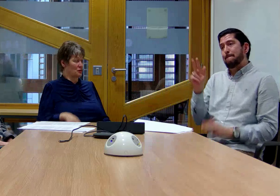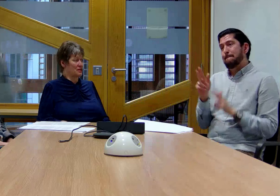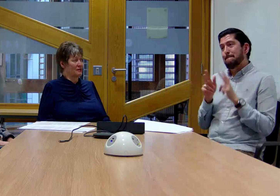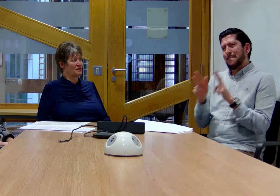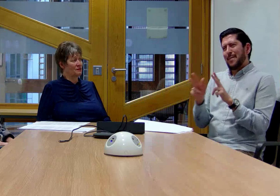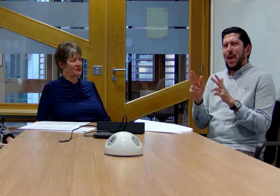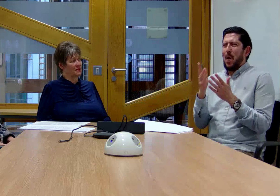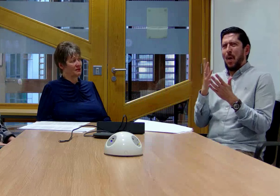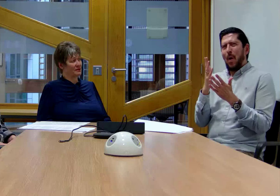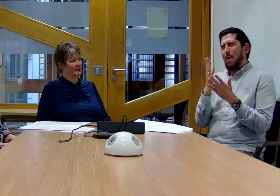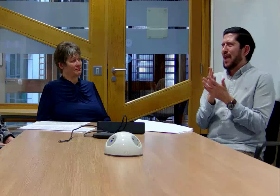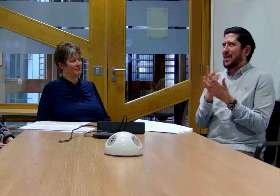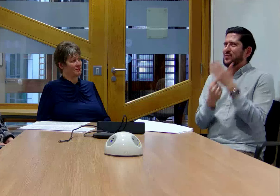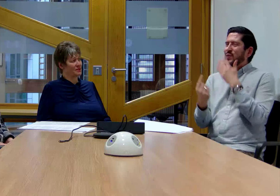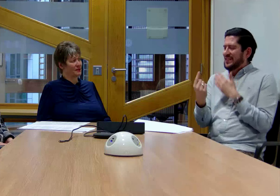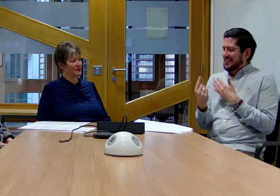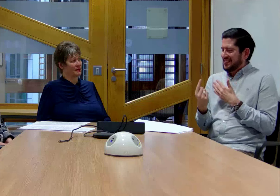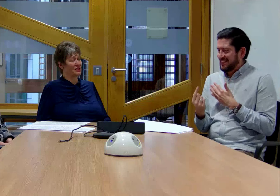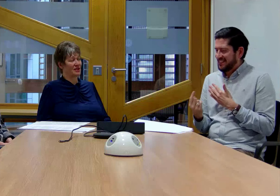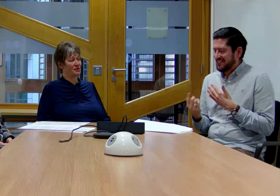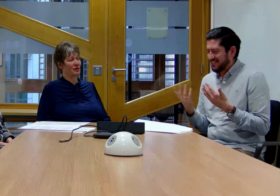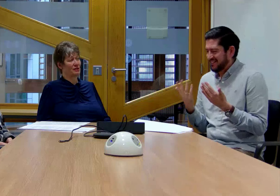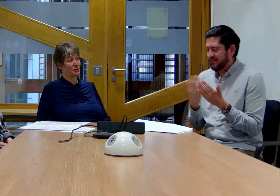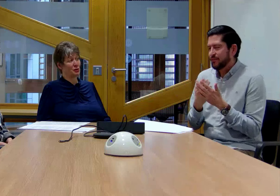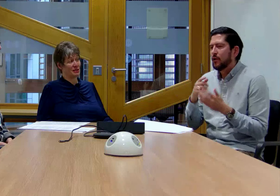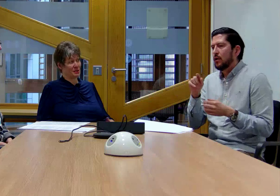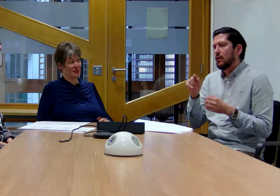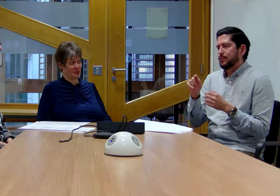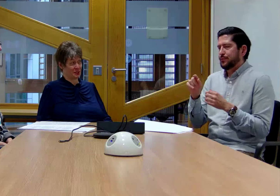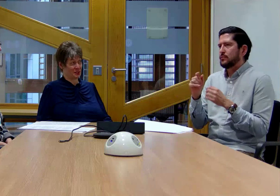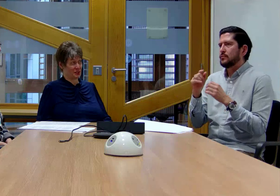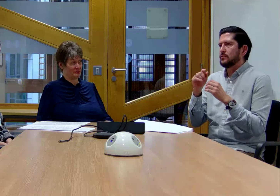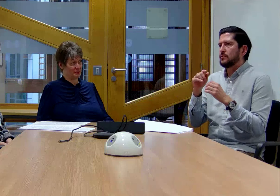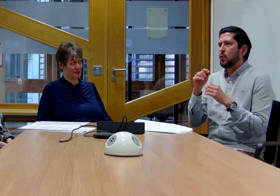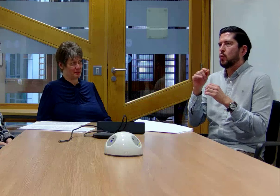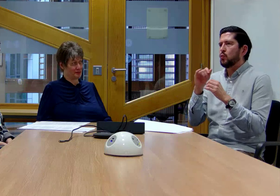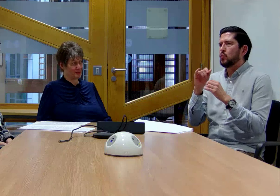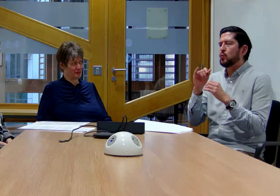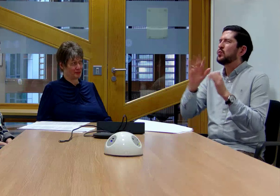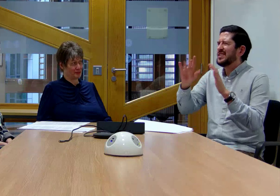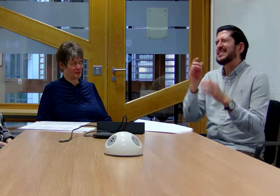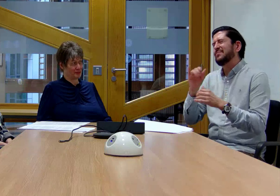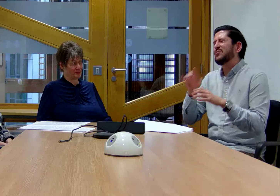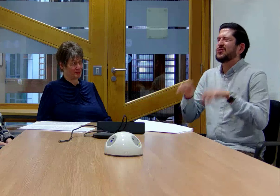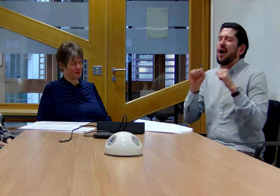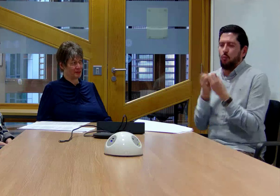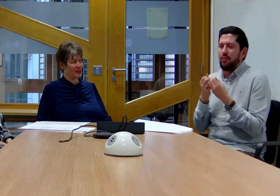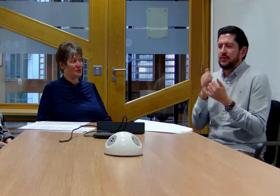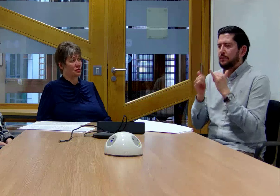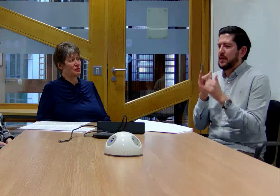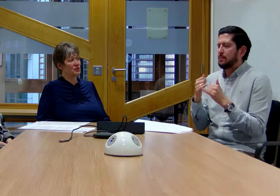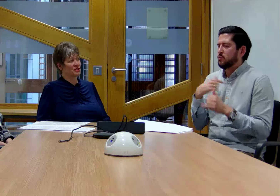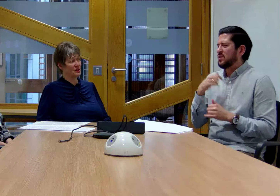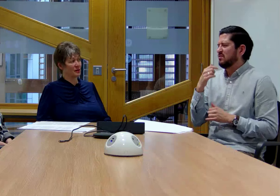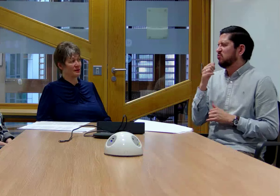So in terms of BSL names, it's actually quite a unique naming system.